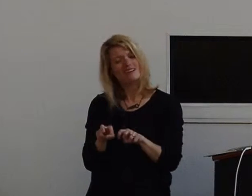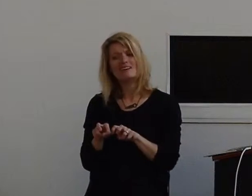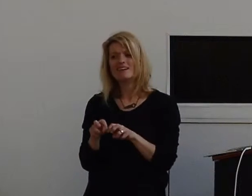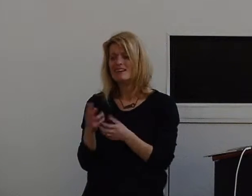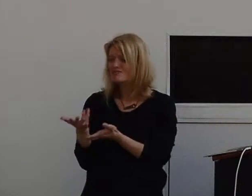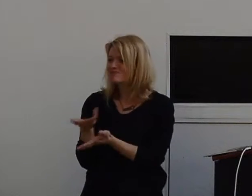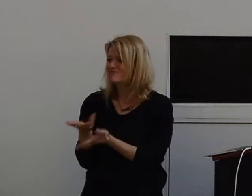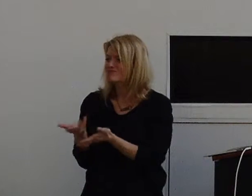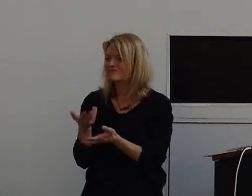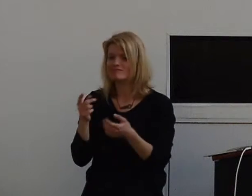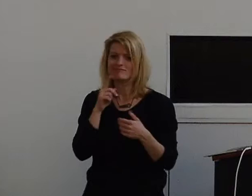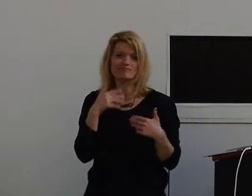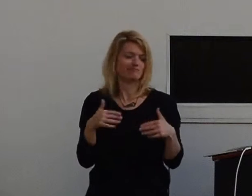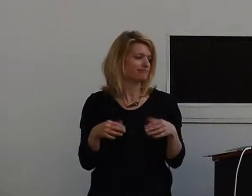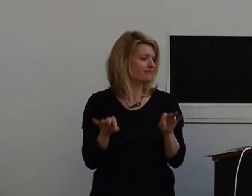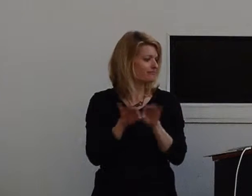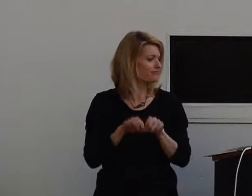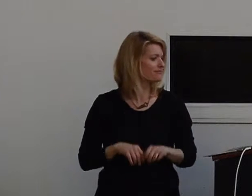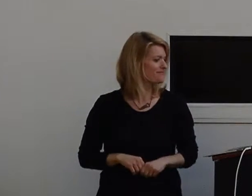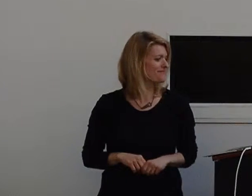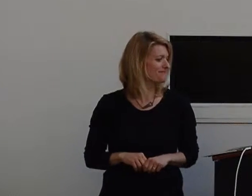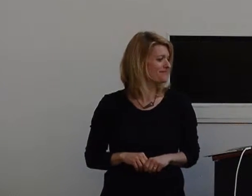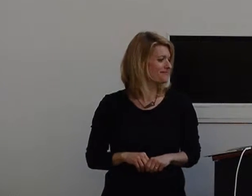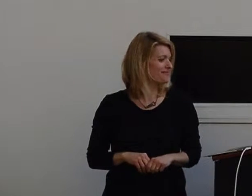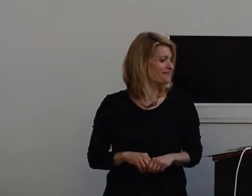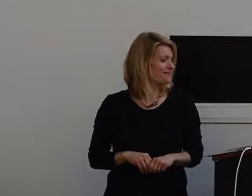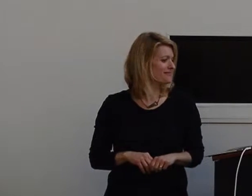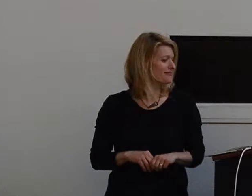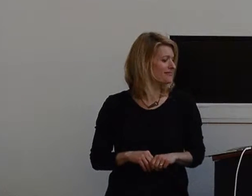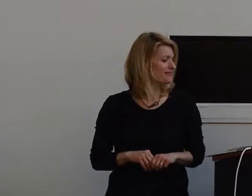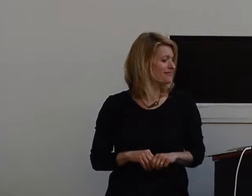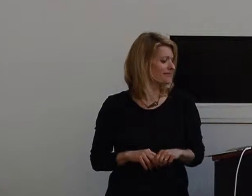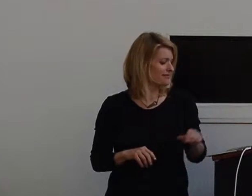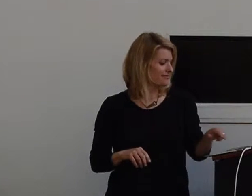and learn together. That's very important.